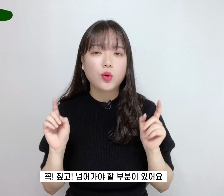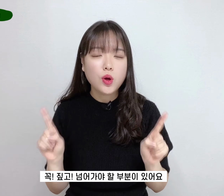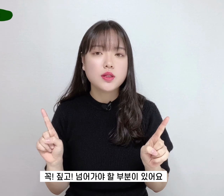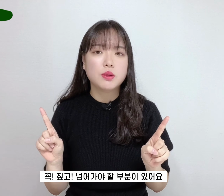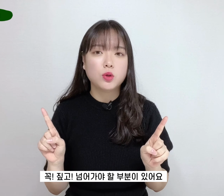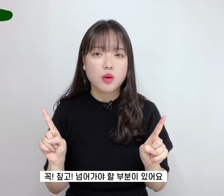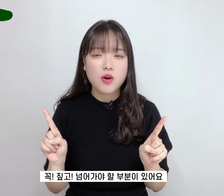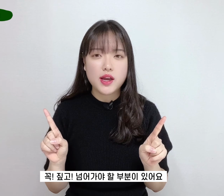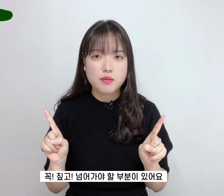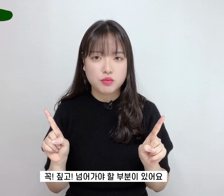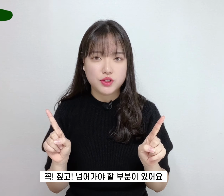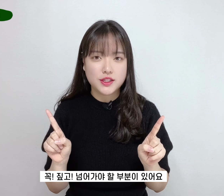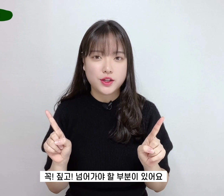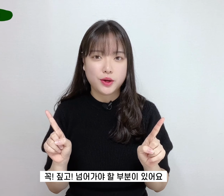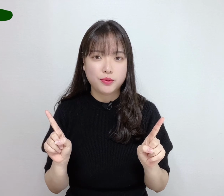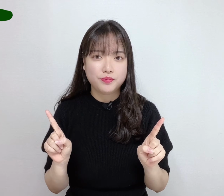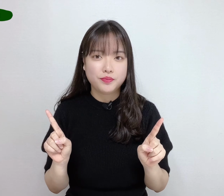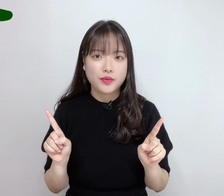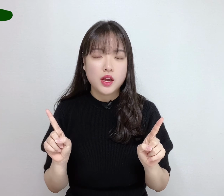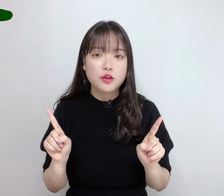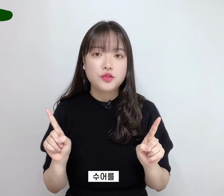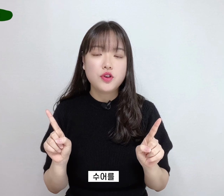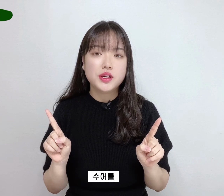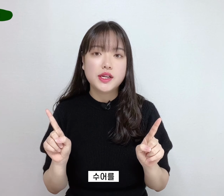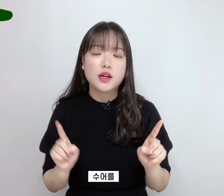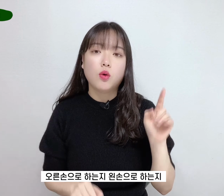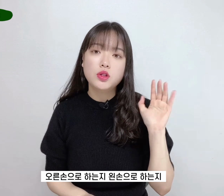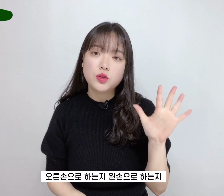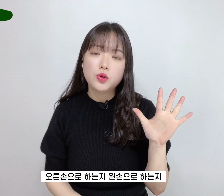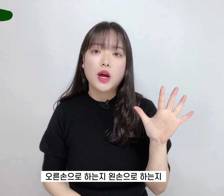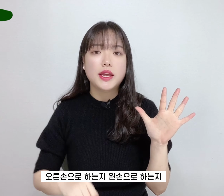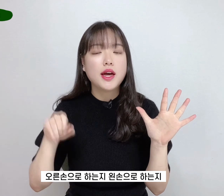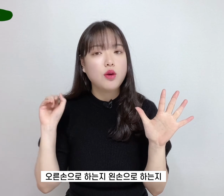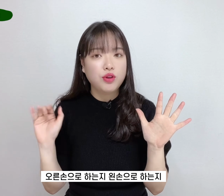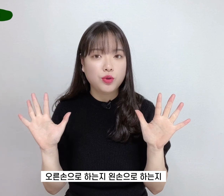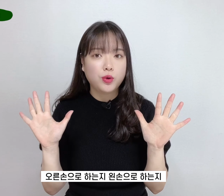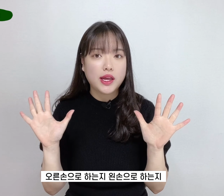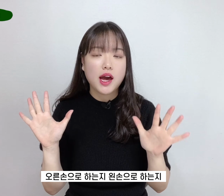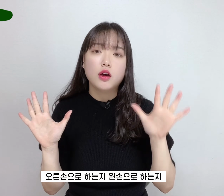There's something to go over There is no difference between the dominant hand and the non-dominant hand whether the sign language is